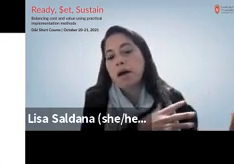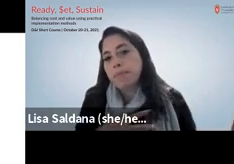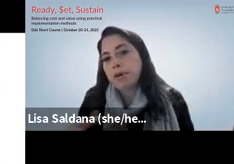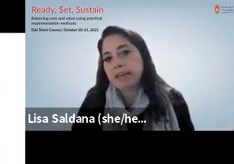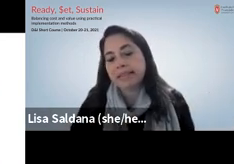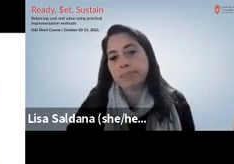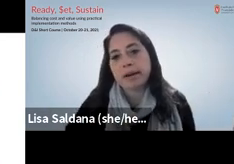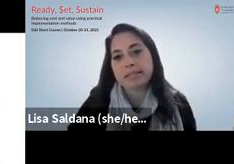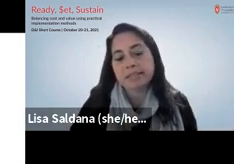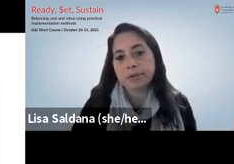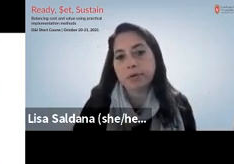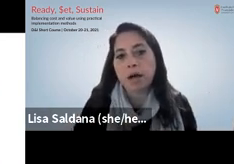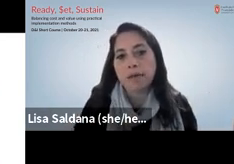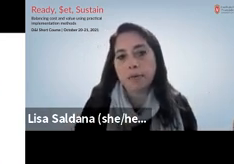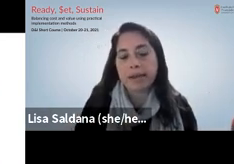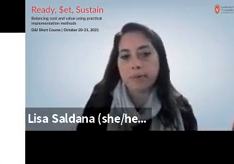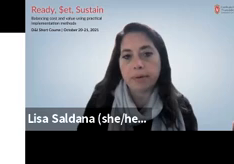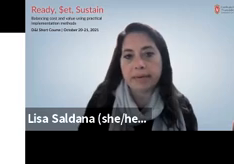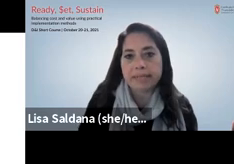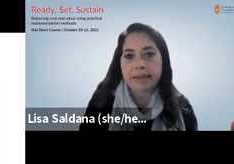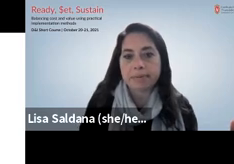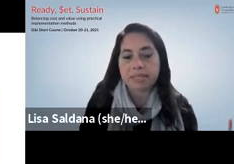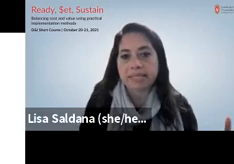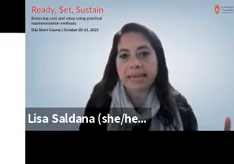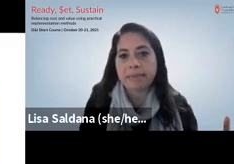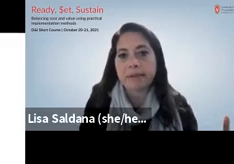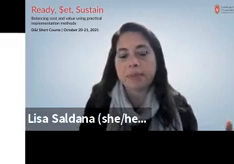Lisa Saldana (she/her/hers): On moving this process through all the way to where we established a statement.